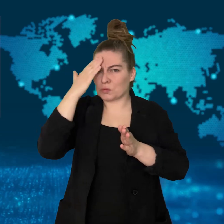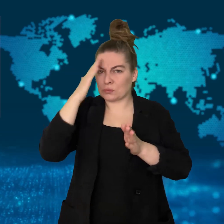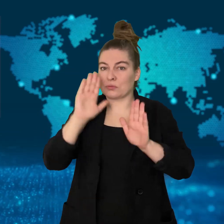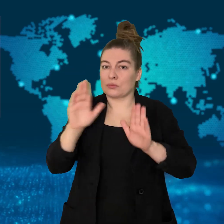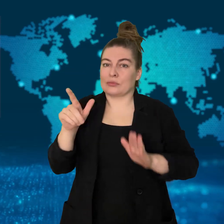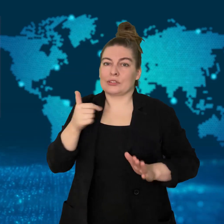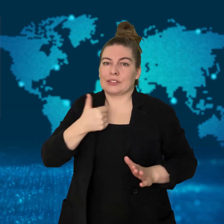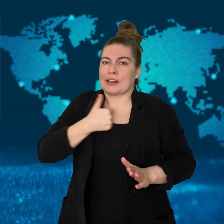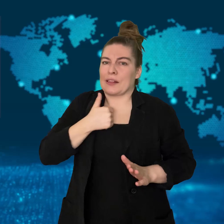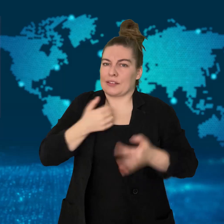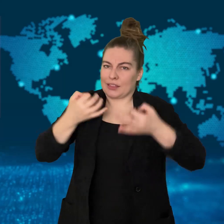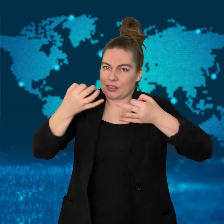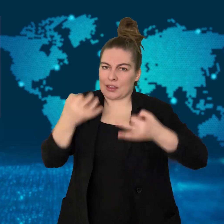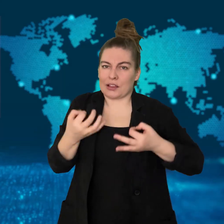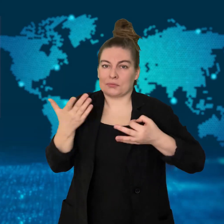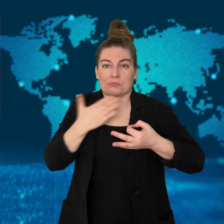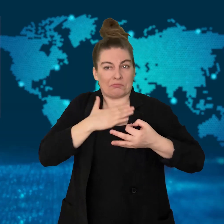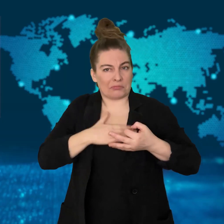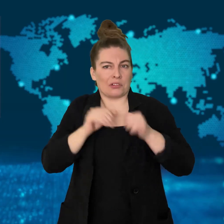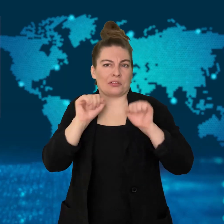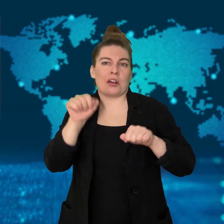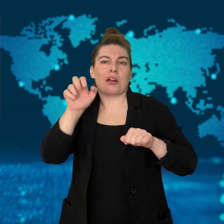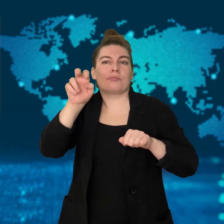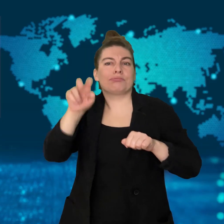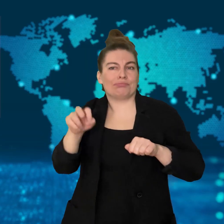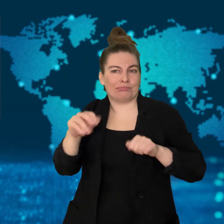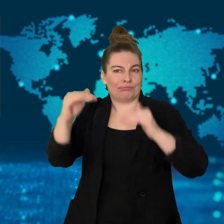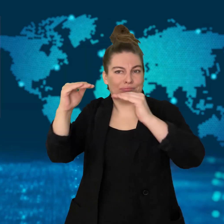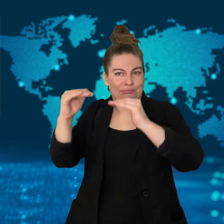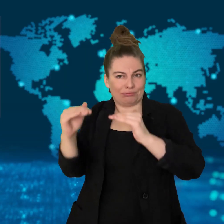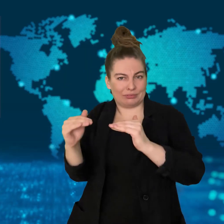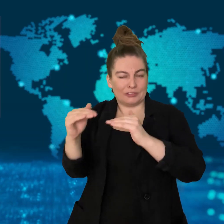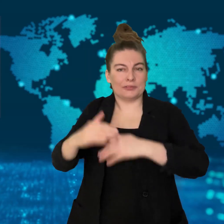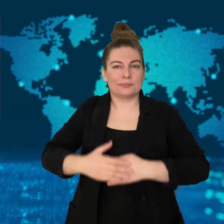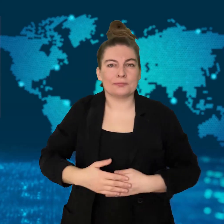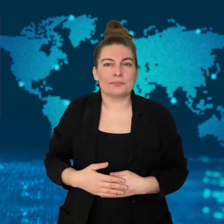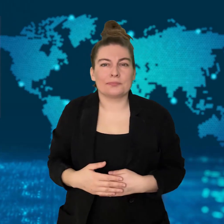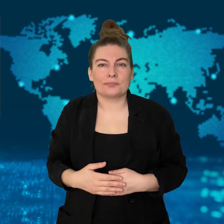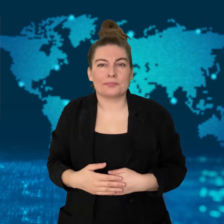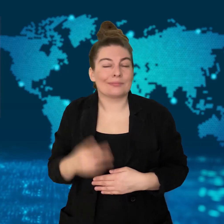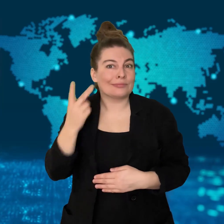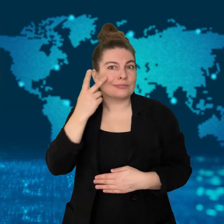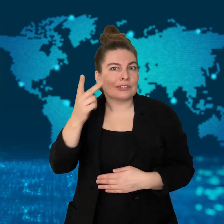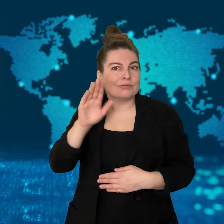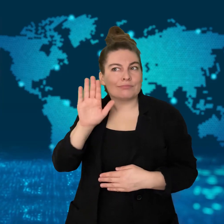Though his feet were bleeding,